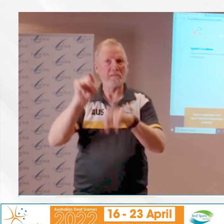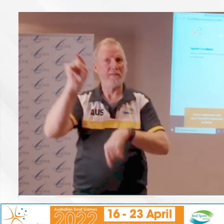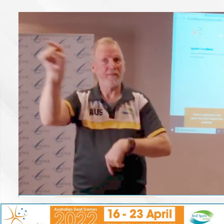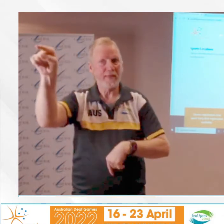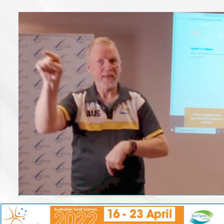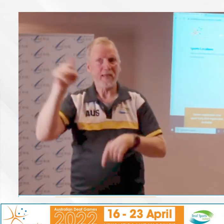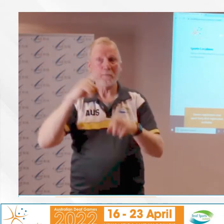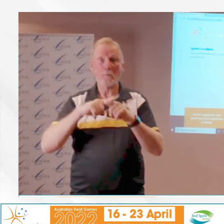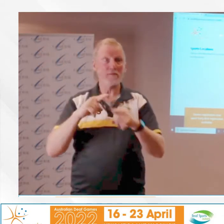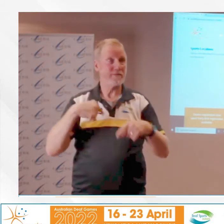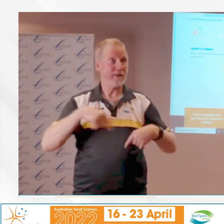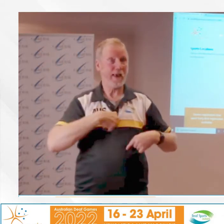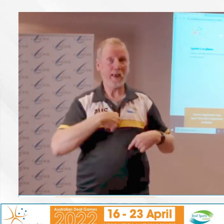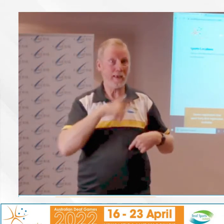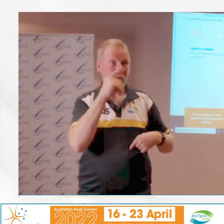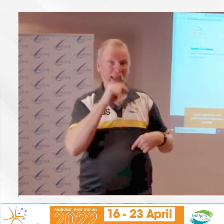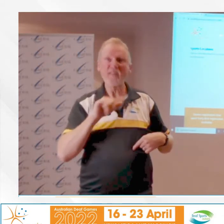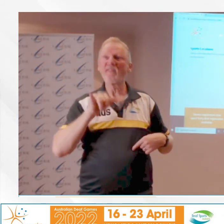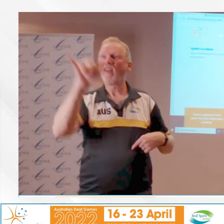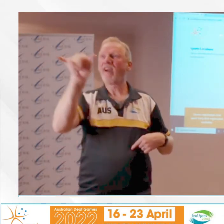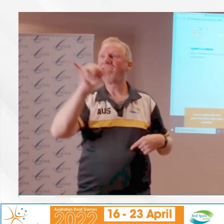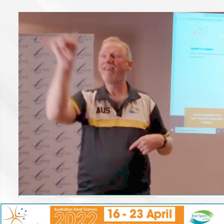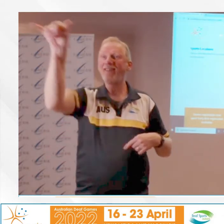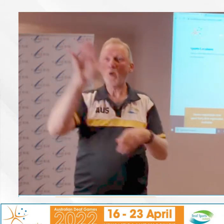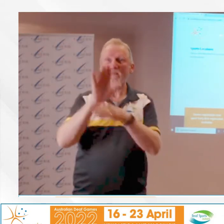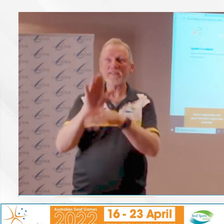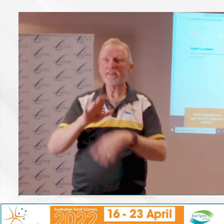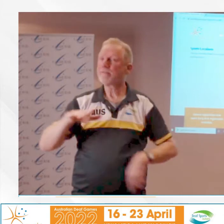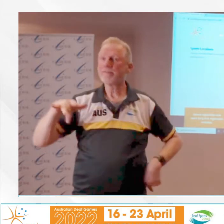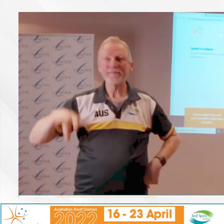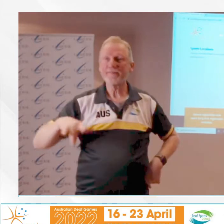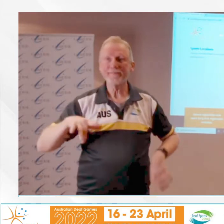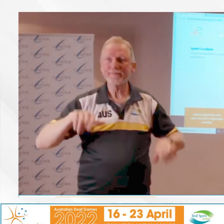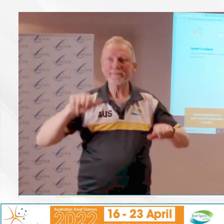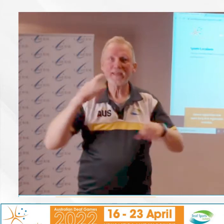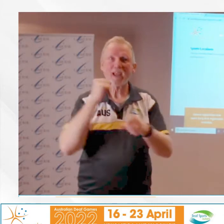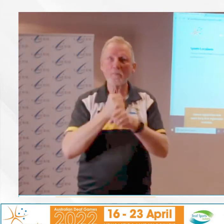going ahead because covenant is still quite a serious situation over there and we don't see